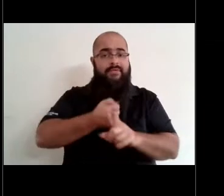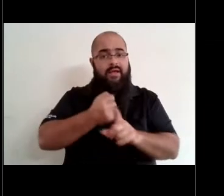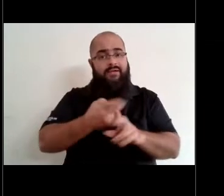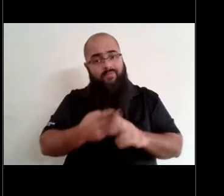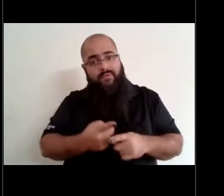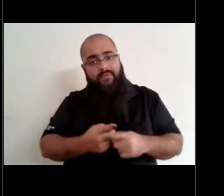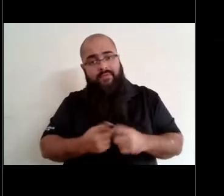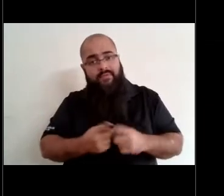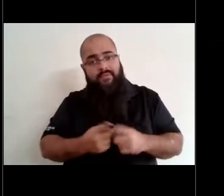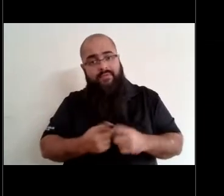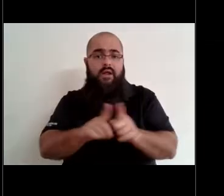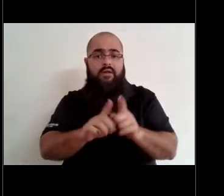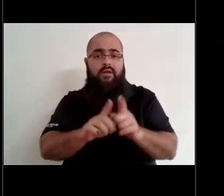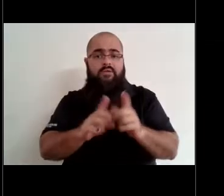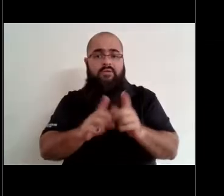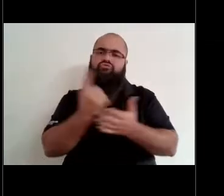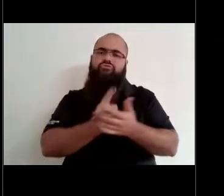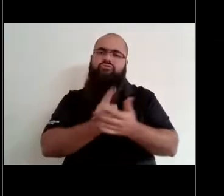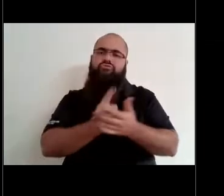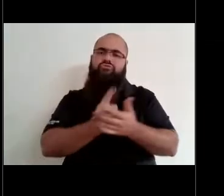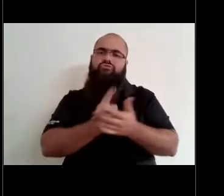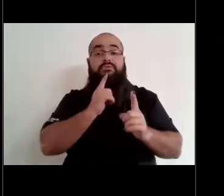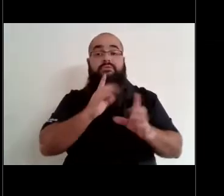from our litigation support people that do intake.